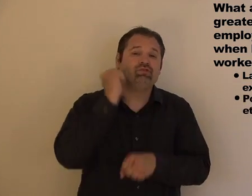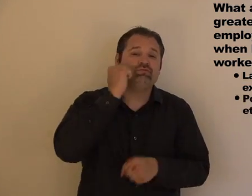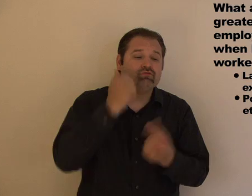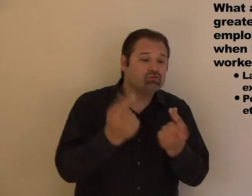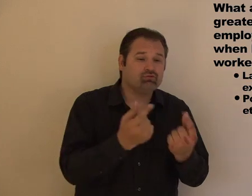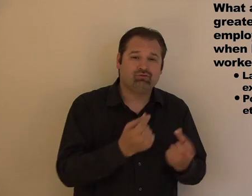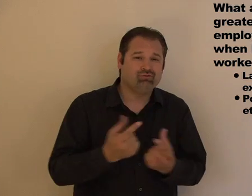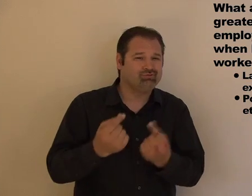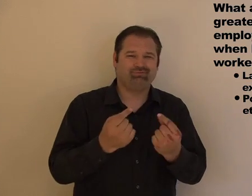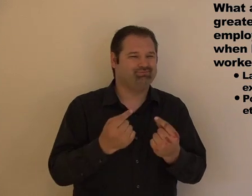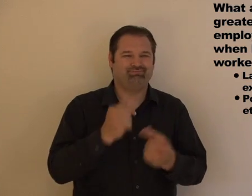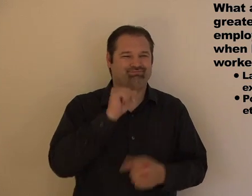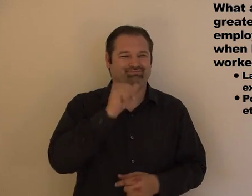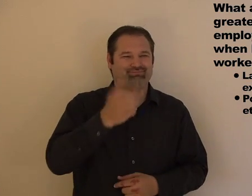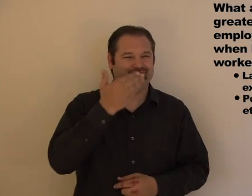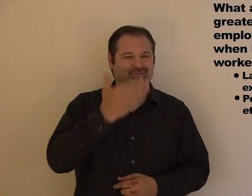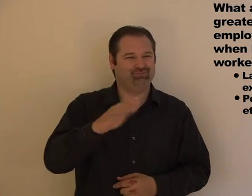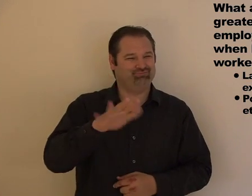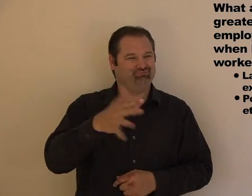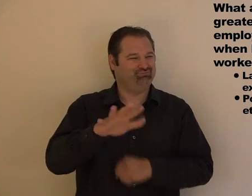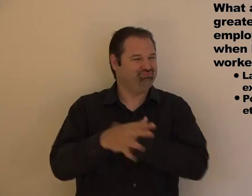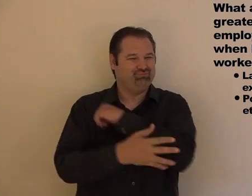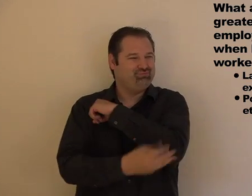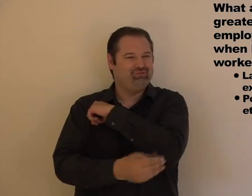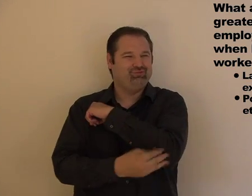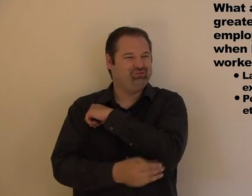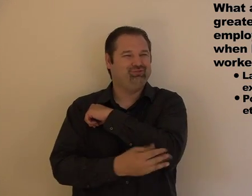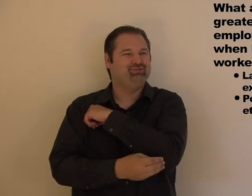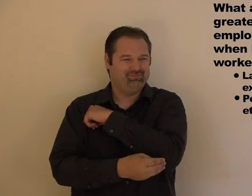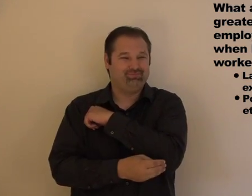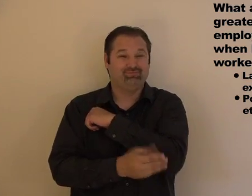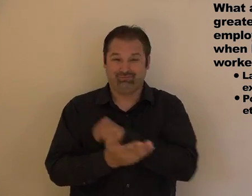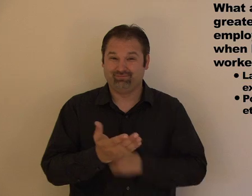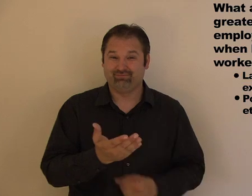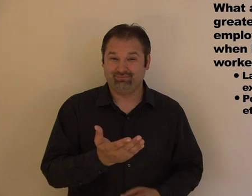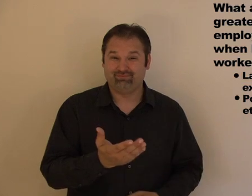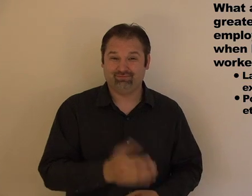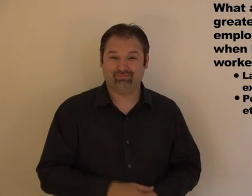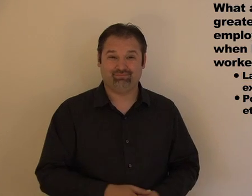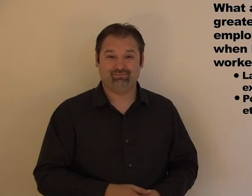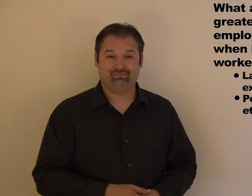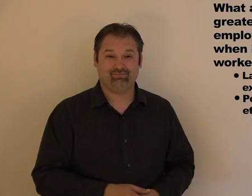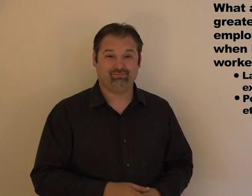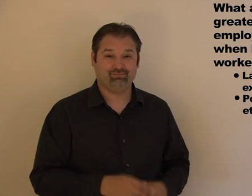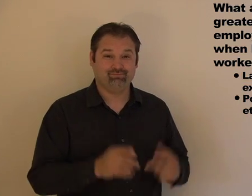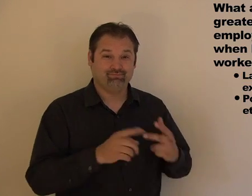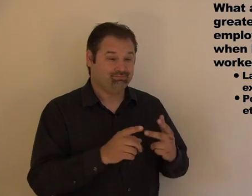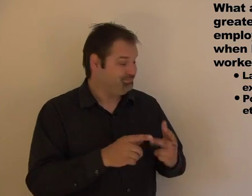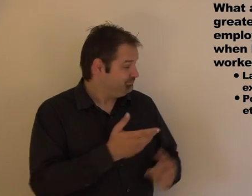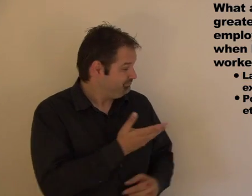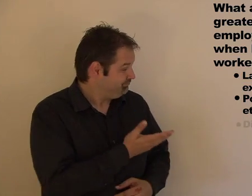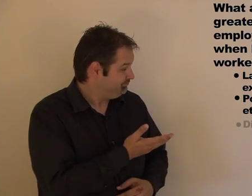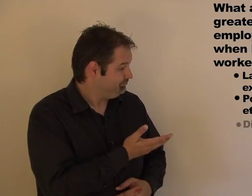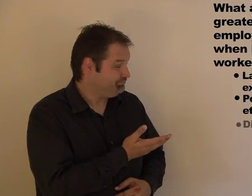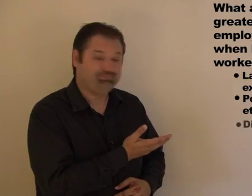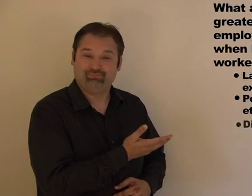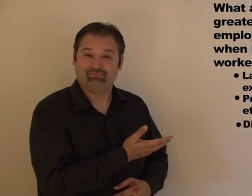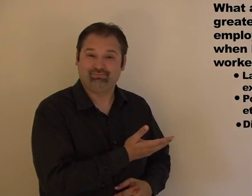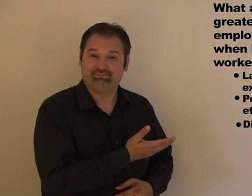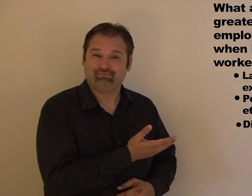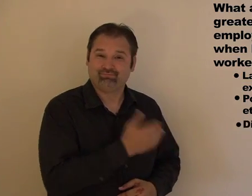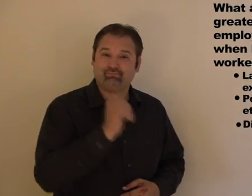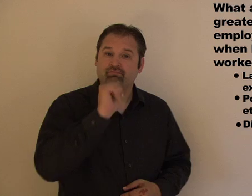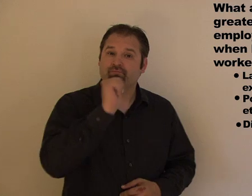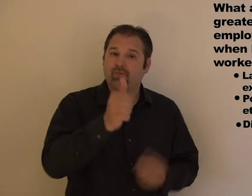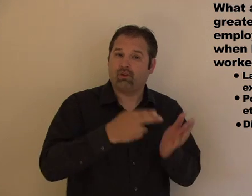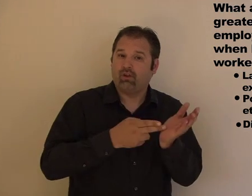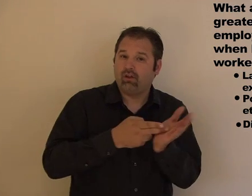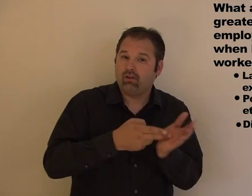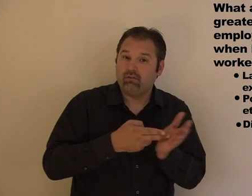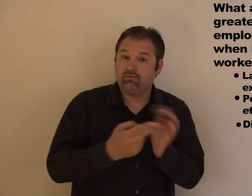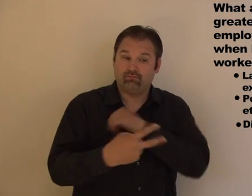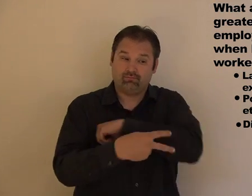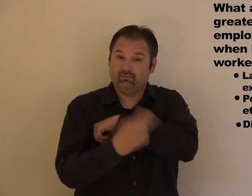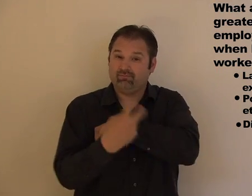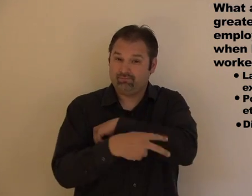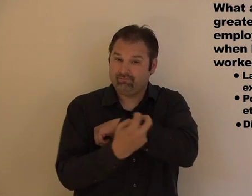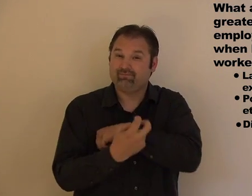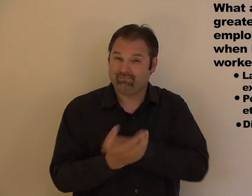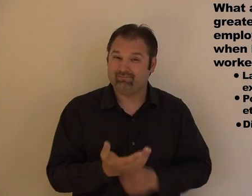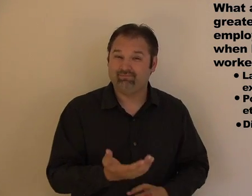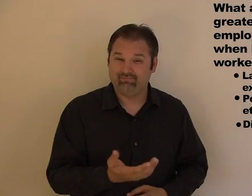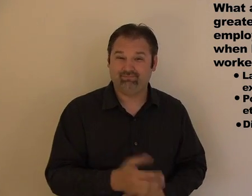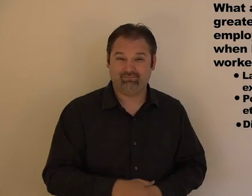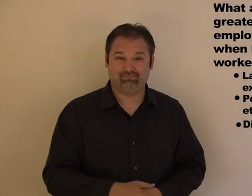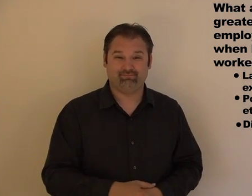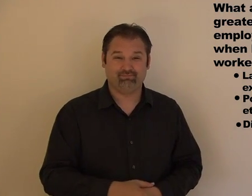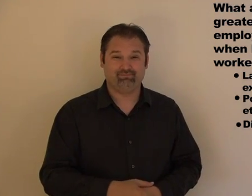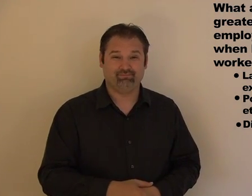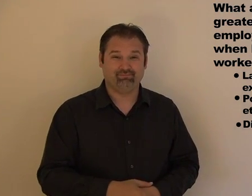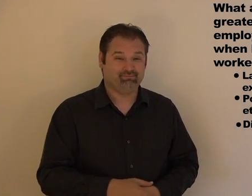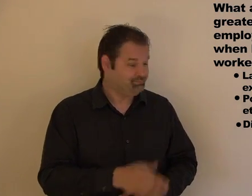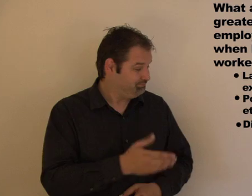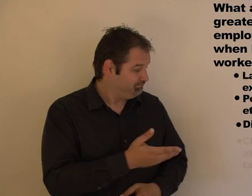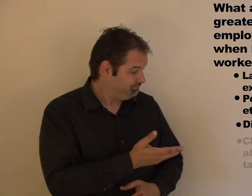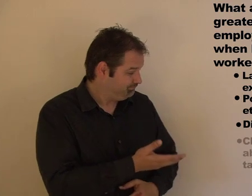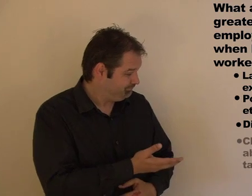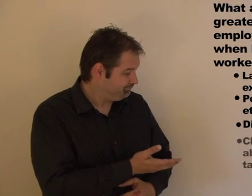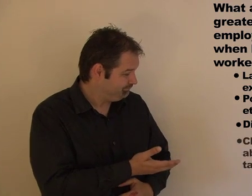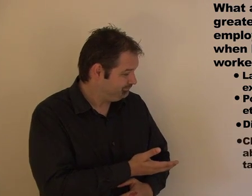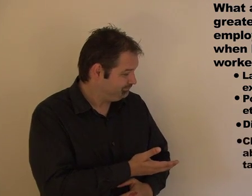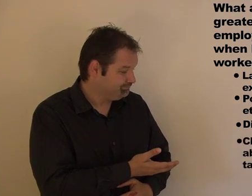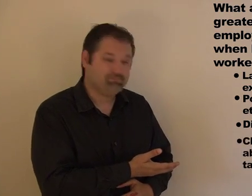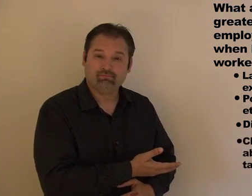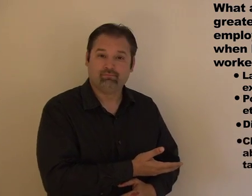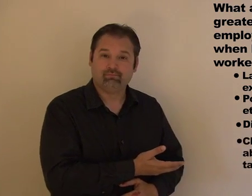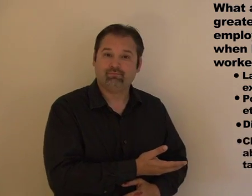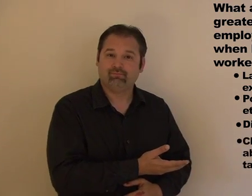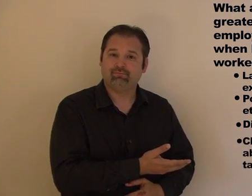dishonesty and theft; chronic absenteeism and tardiness;